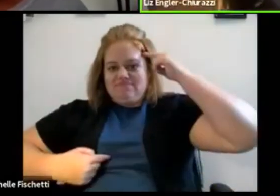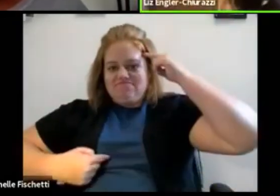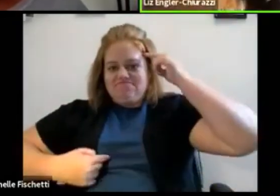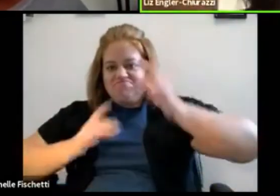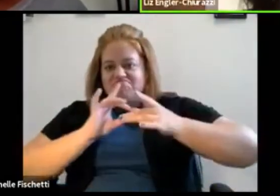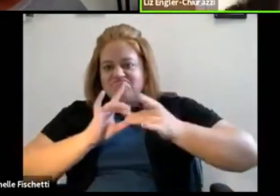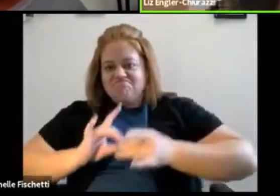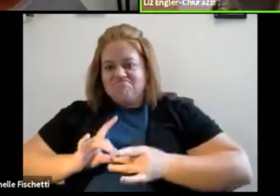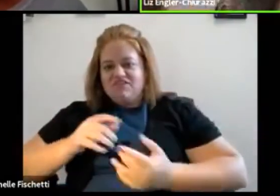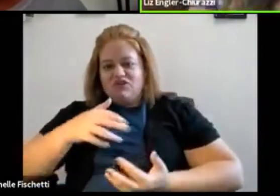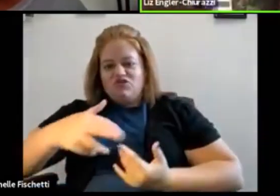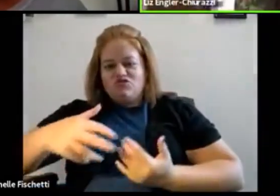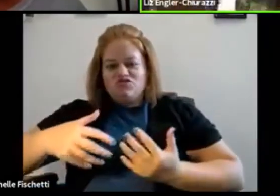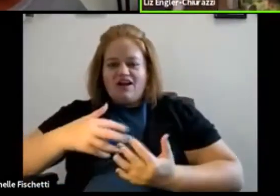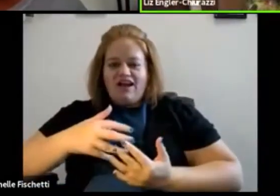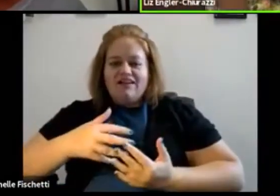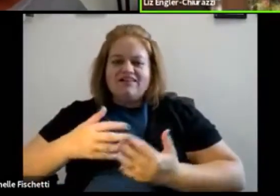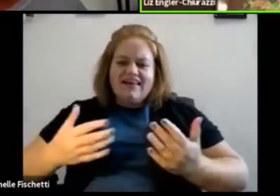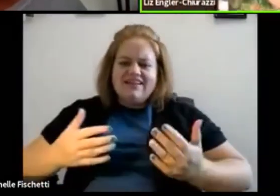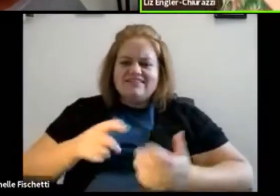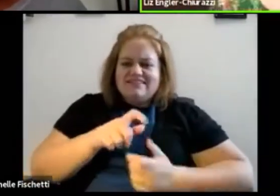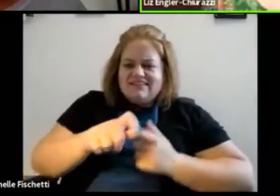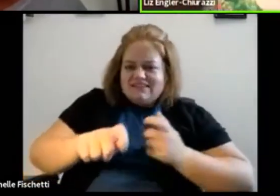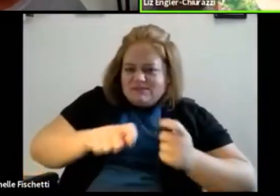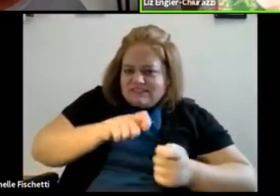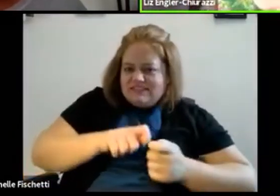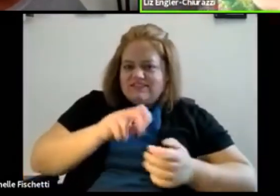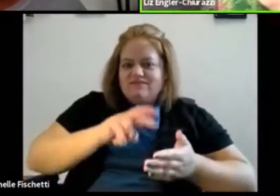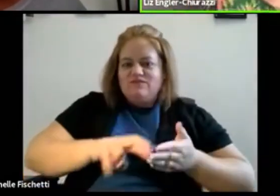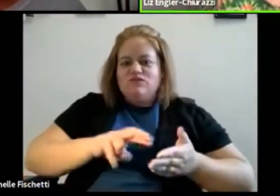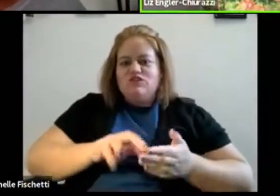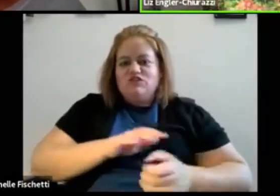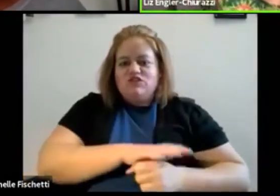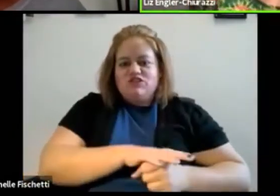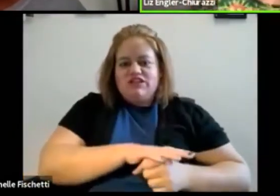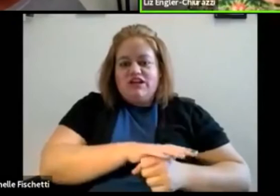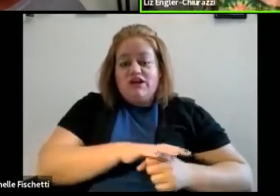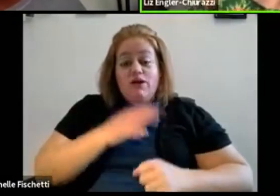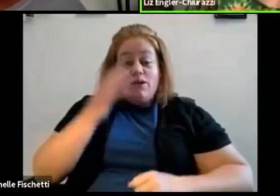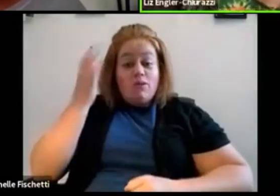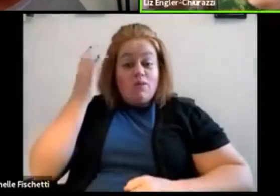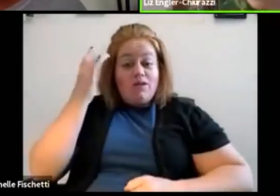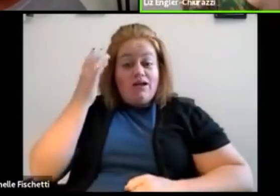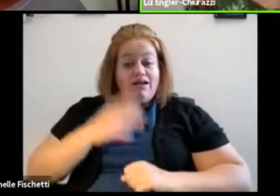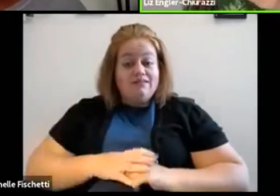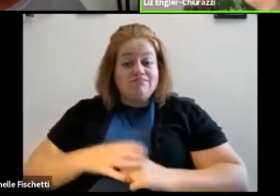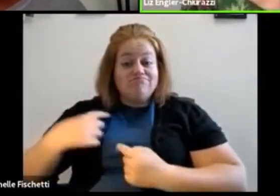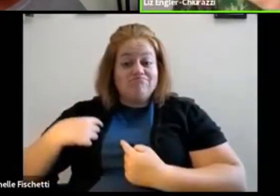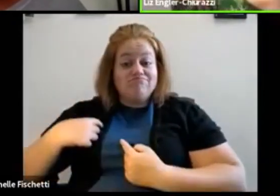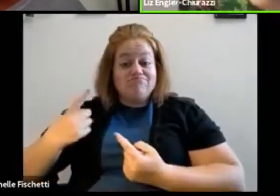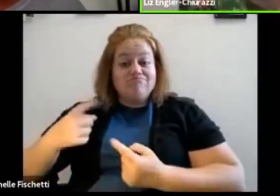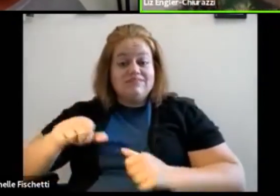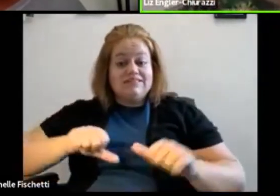area of research because for a long time scientists thought that the brain